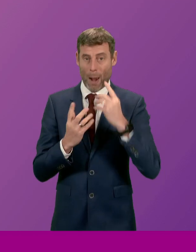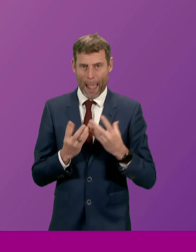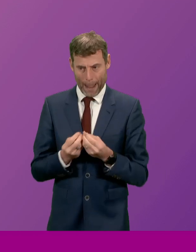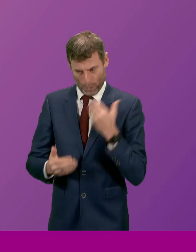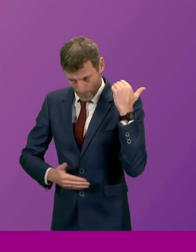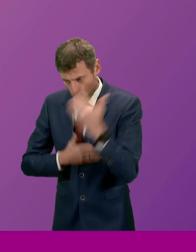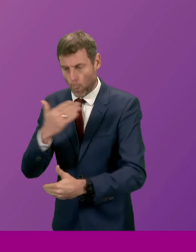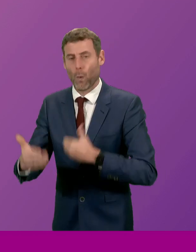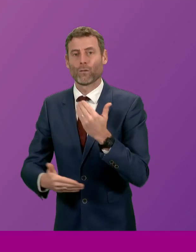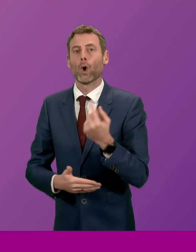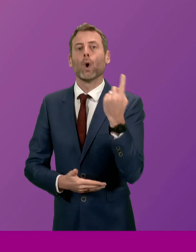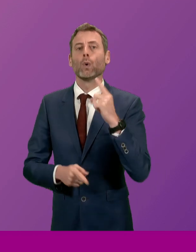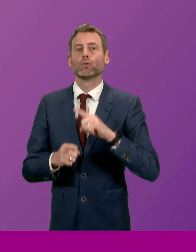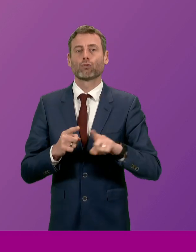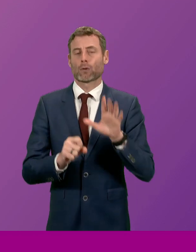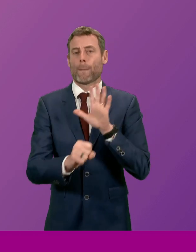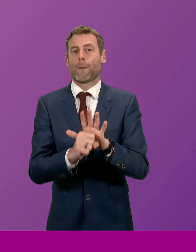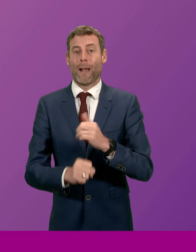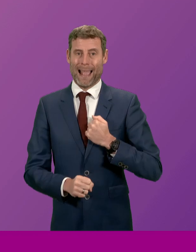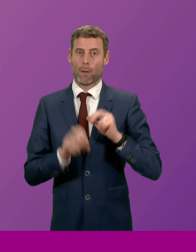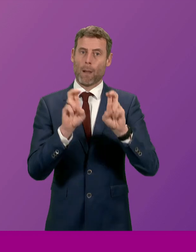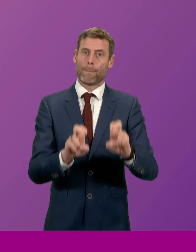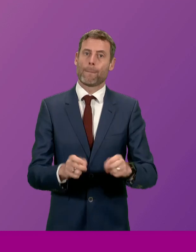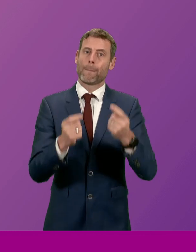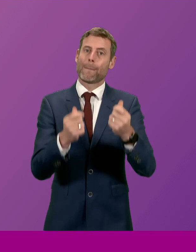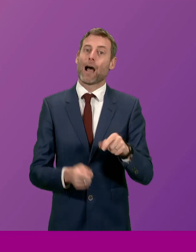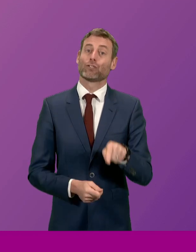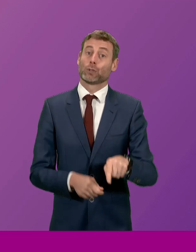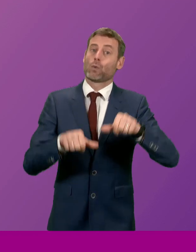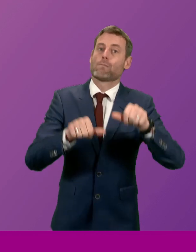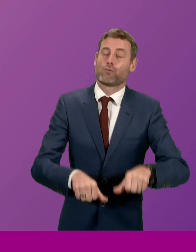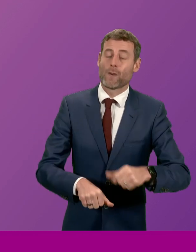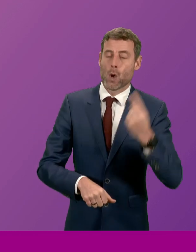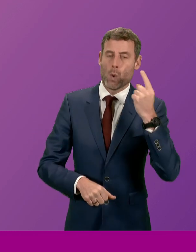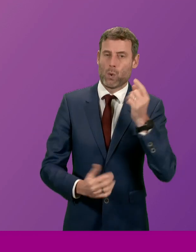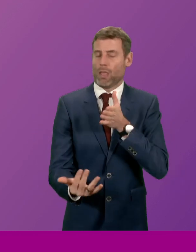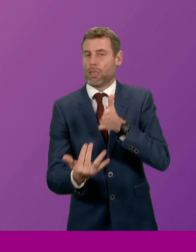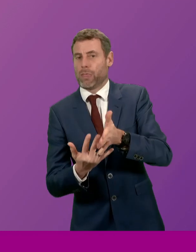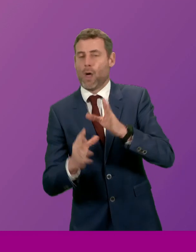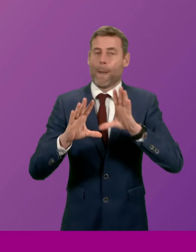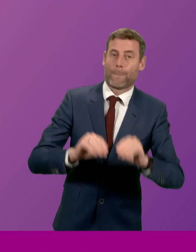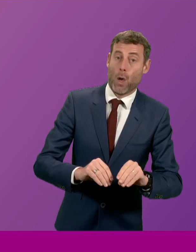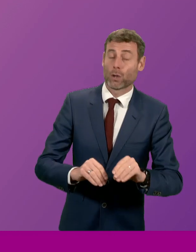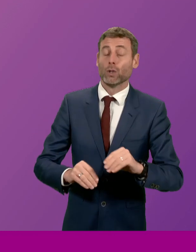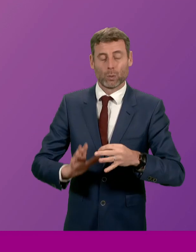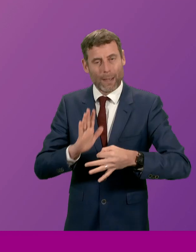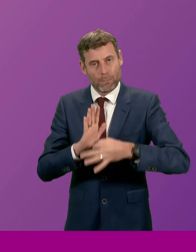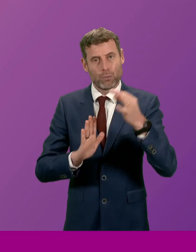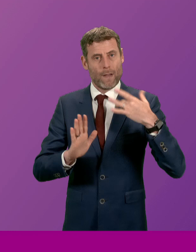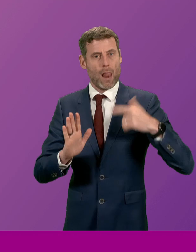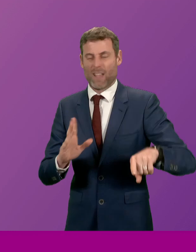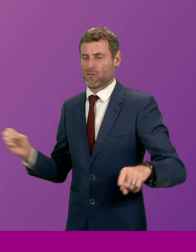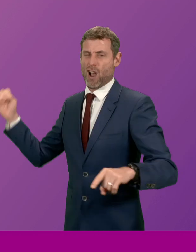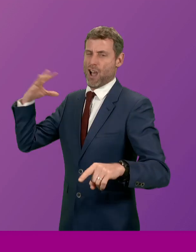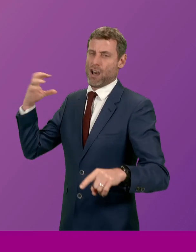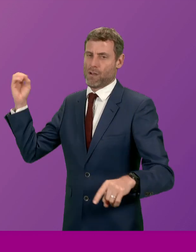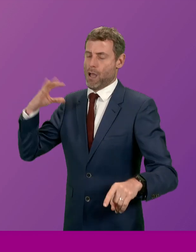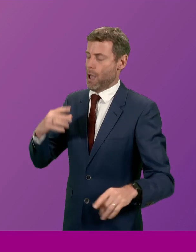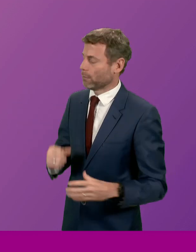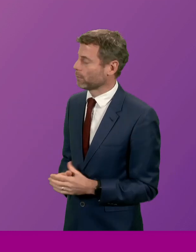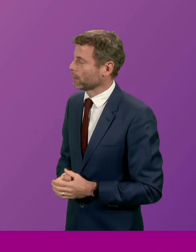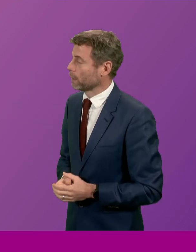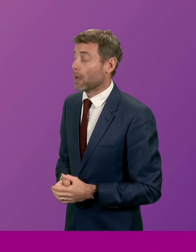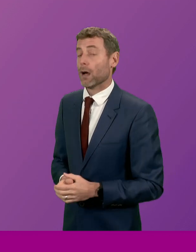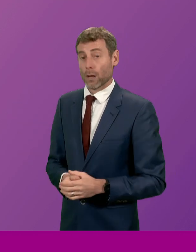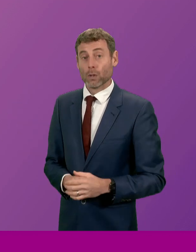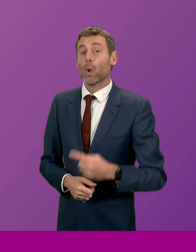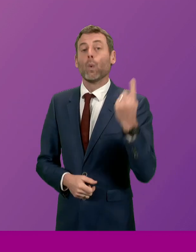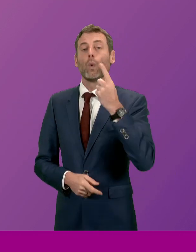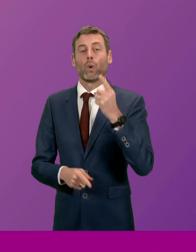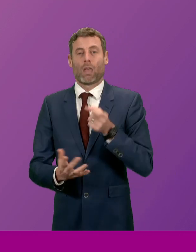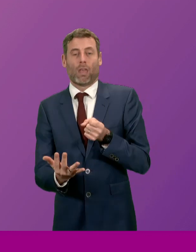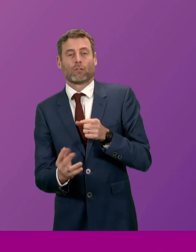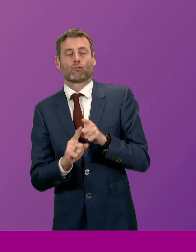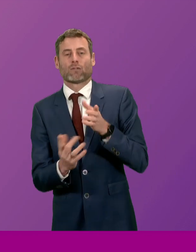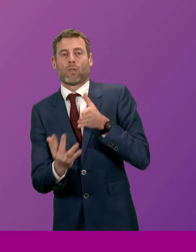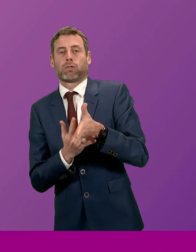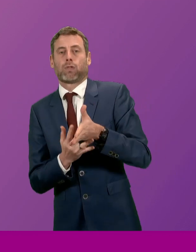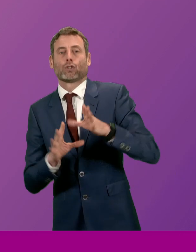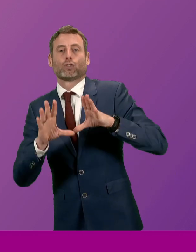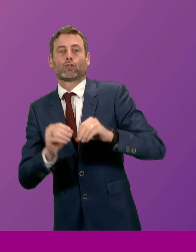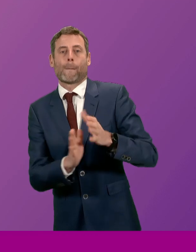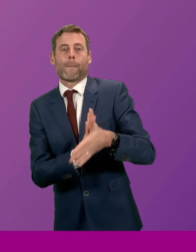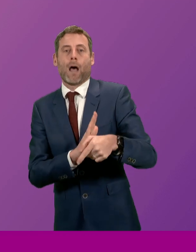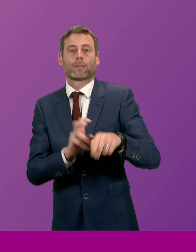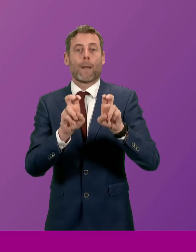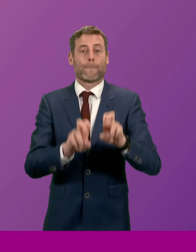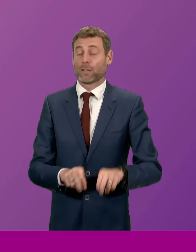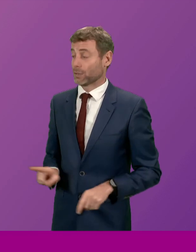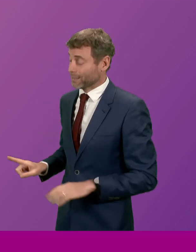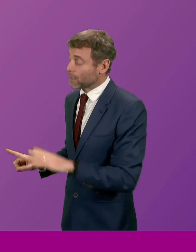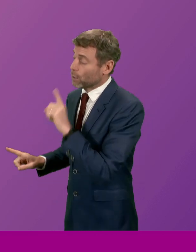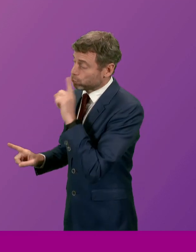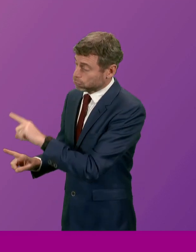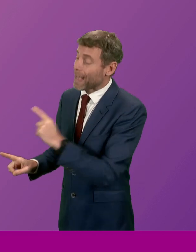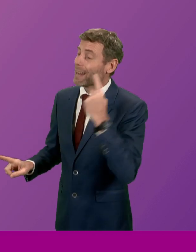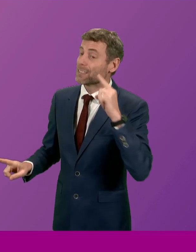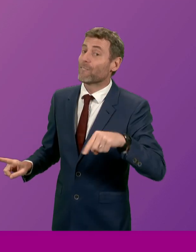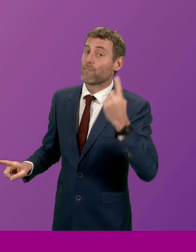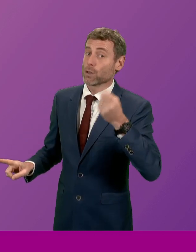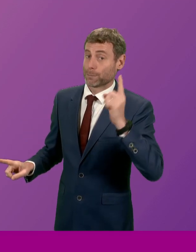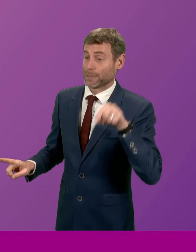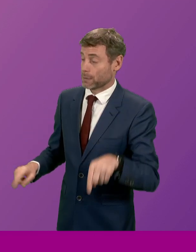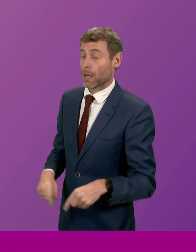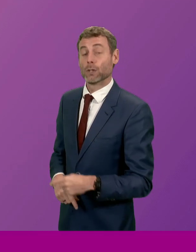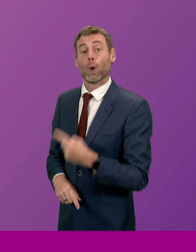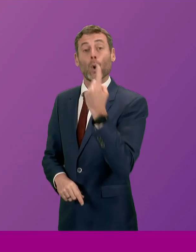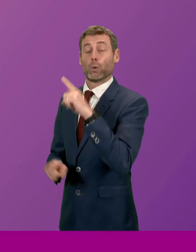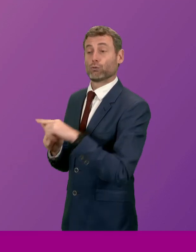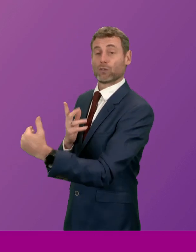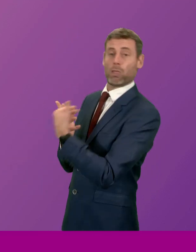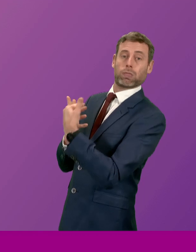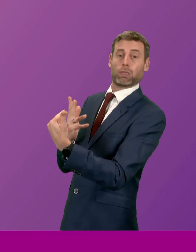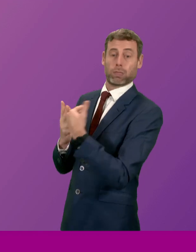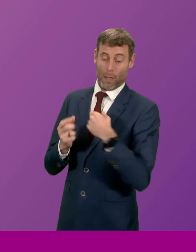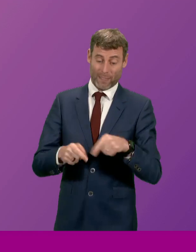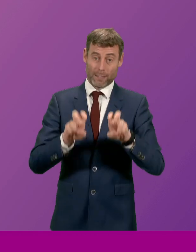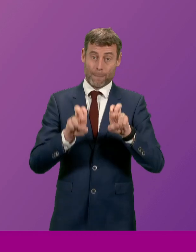The people who are standing in the way of that budget being approved—the people who are not